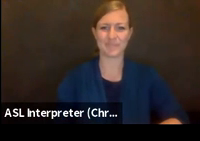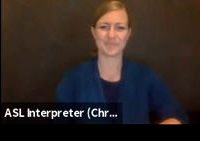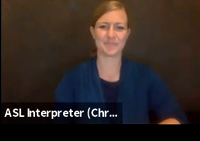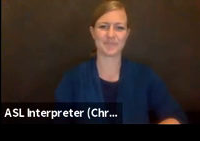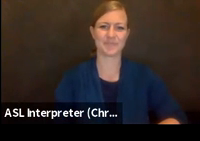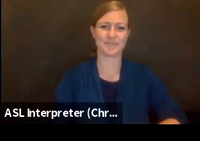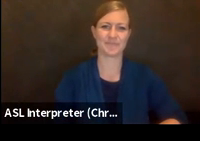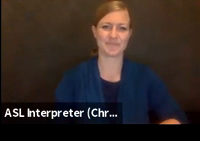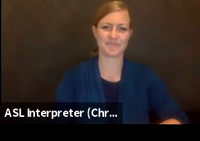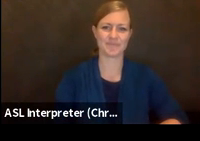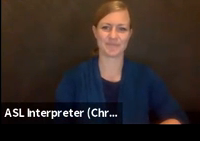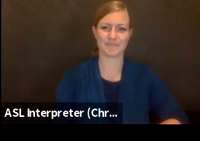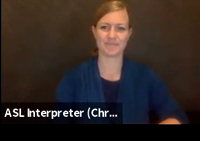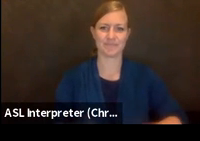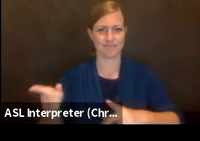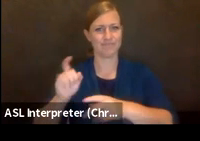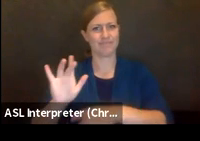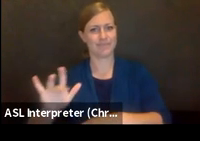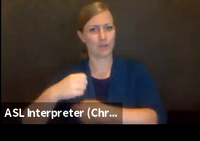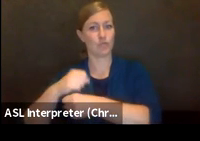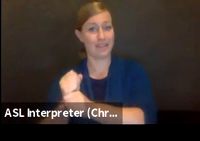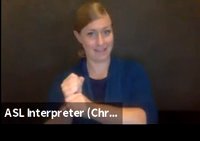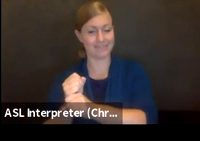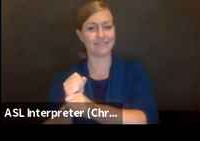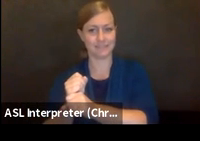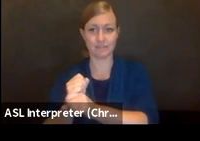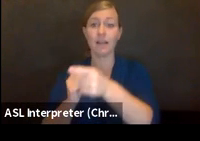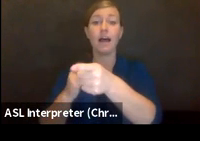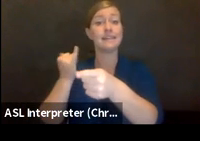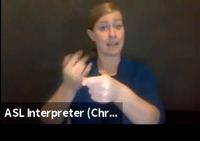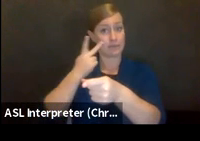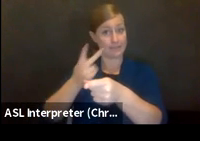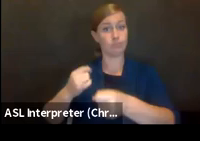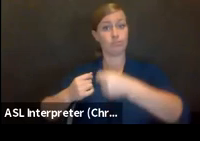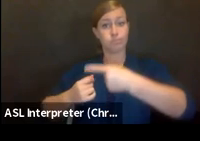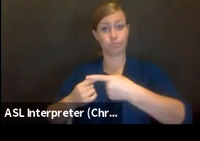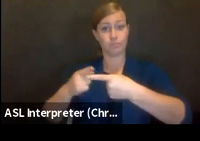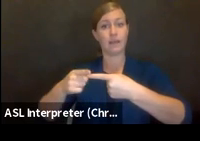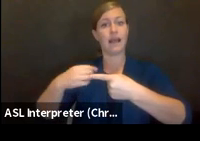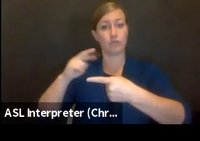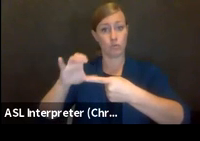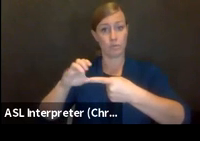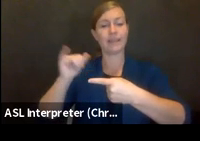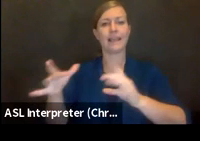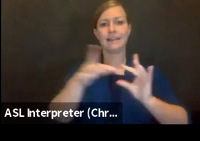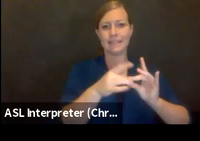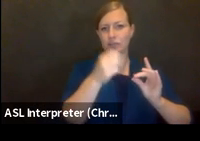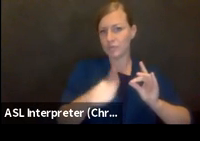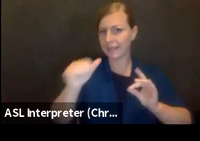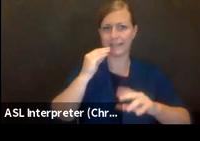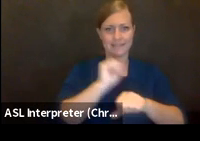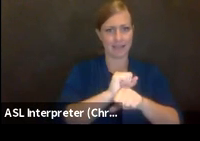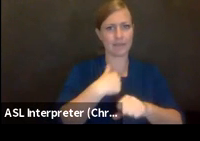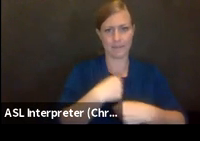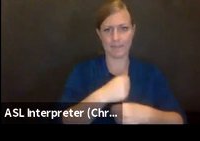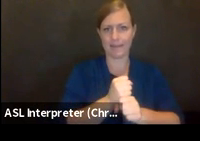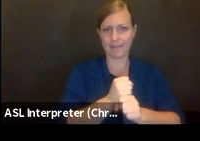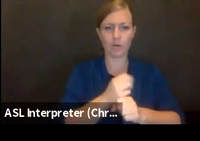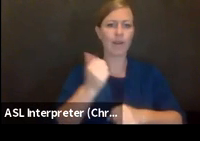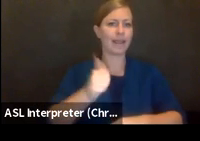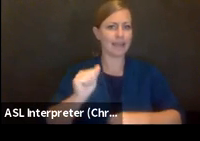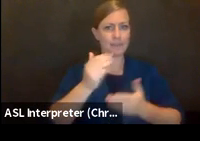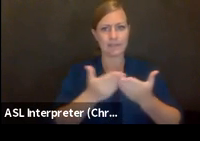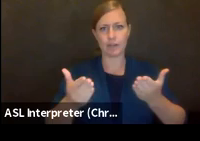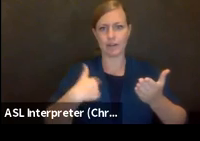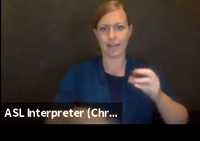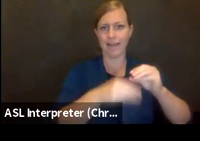ESD 189 - Amy Colburn: Or I need a title. So if I say create that rubric is now available that I can attach to any assignment that I create or any material that I add to a course.